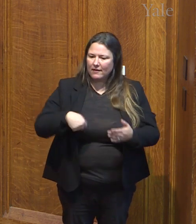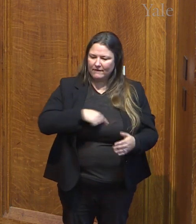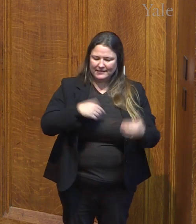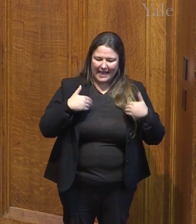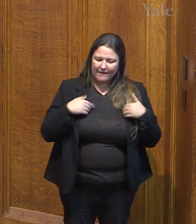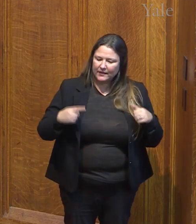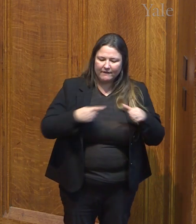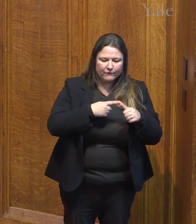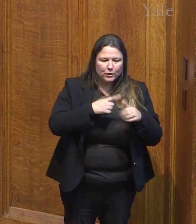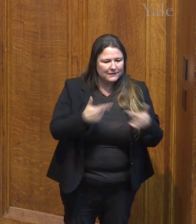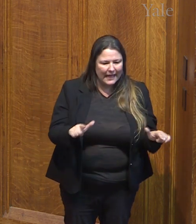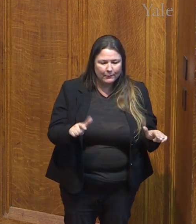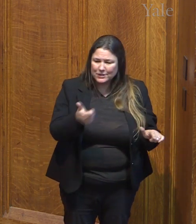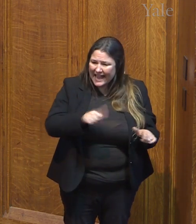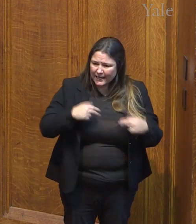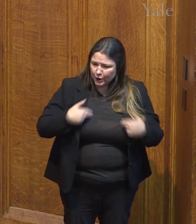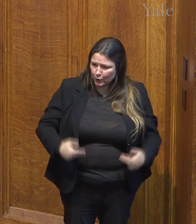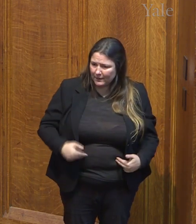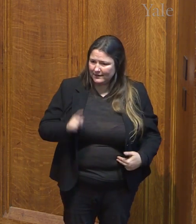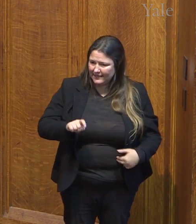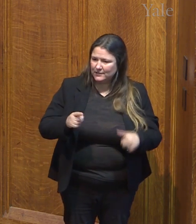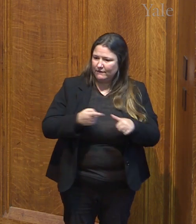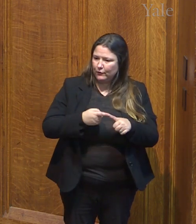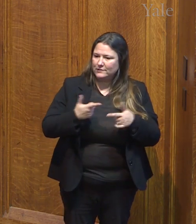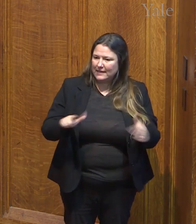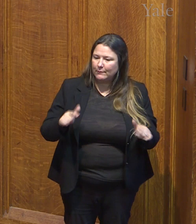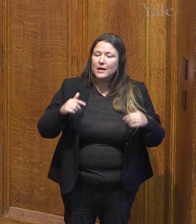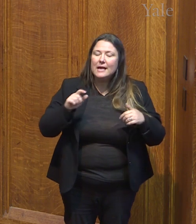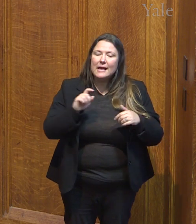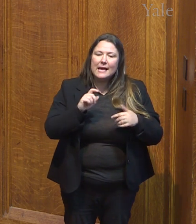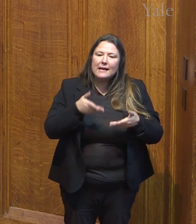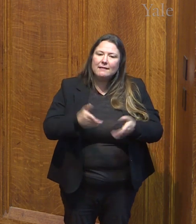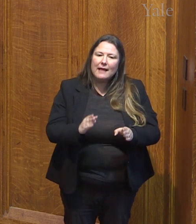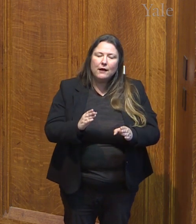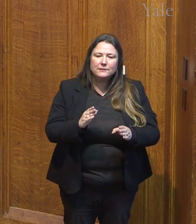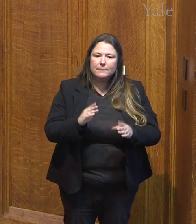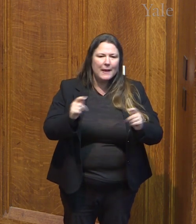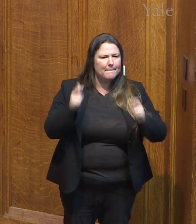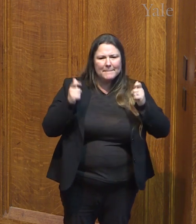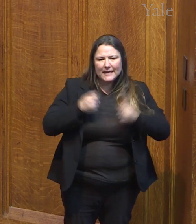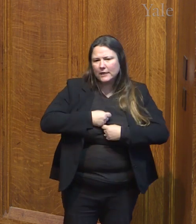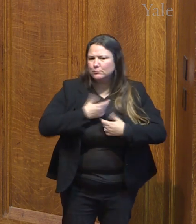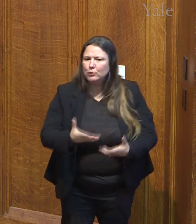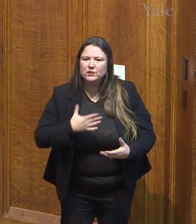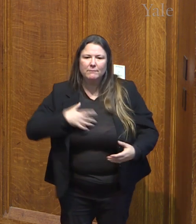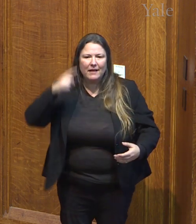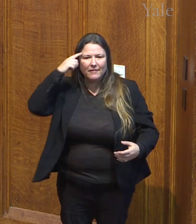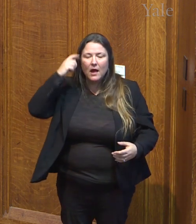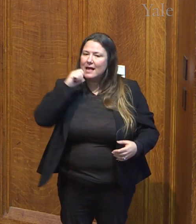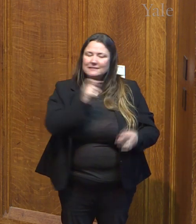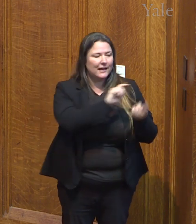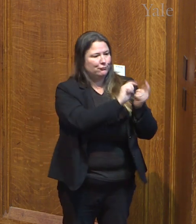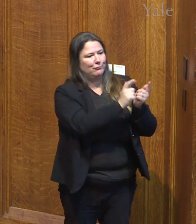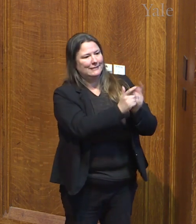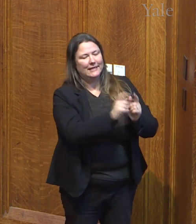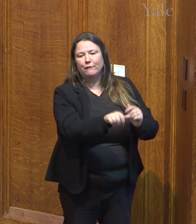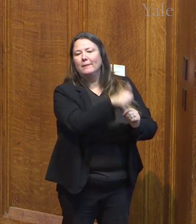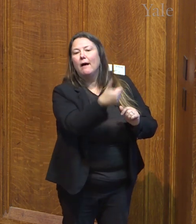of any human being which gives immediate expression to his thought and is not a translation of any other language but expresses